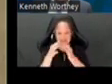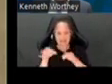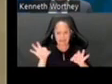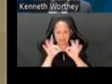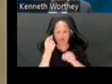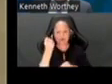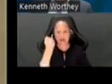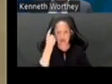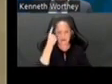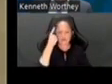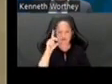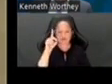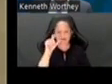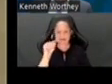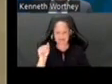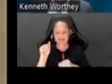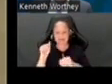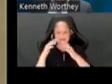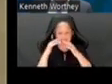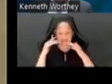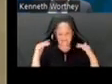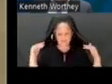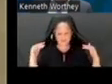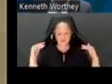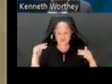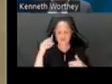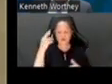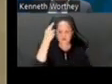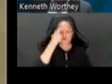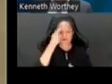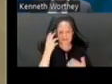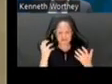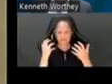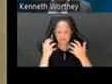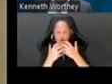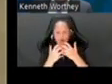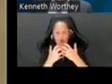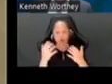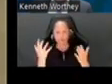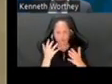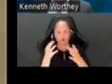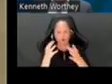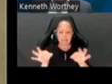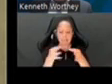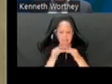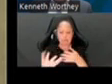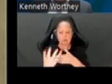the disability, diversity, financial accommodations such as what language to include on the event